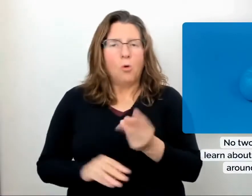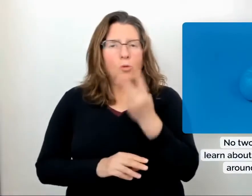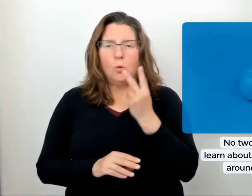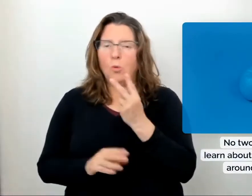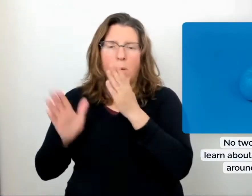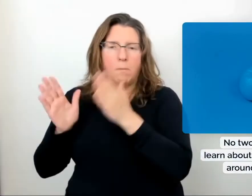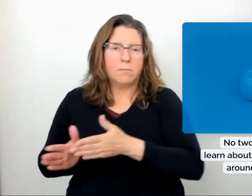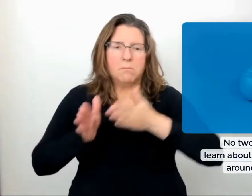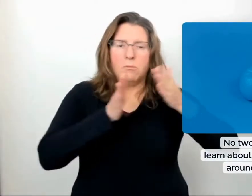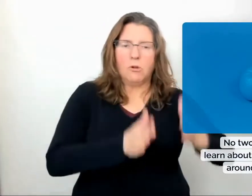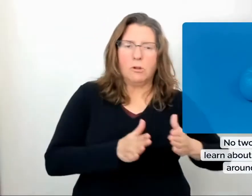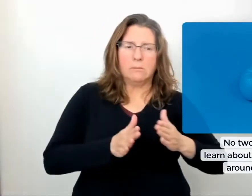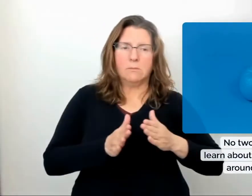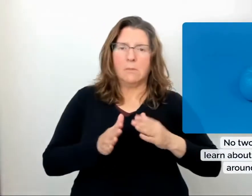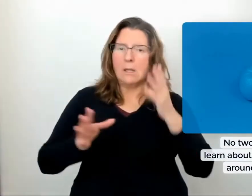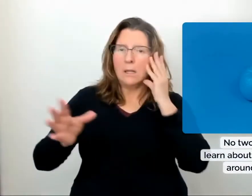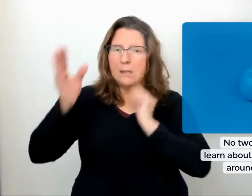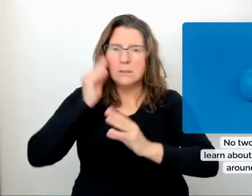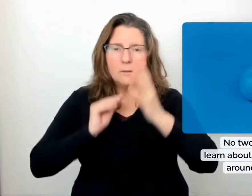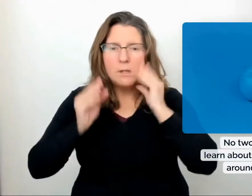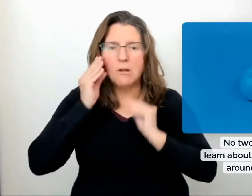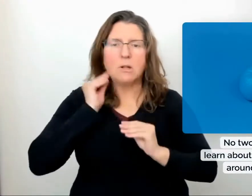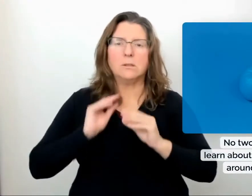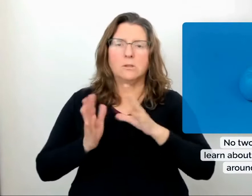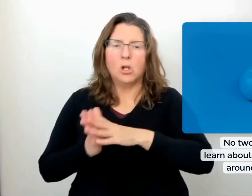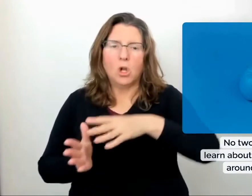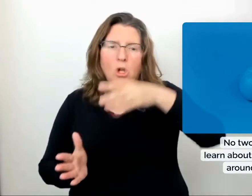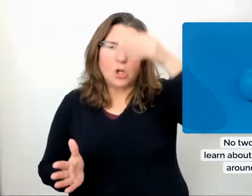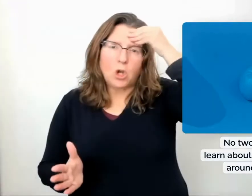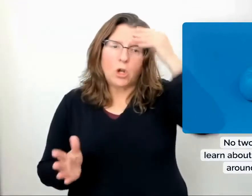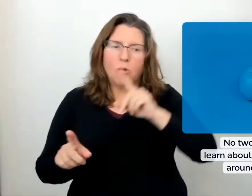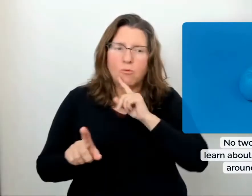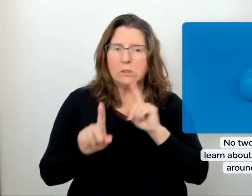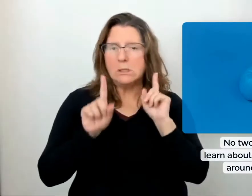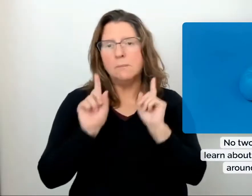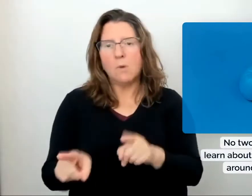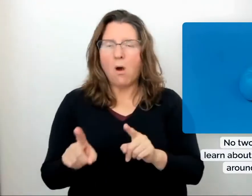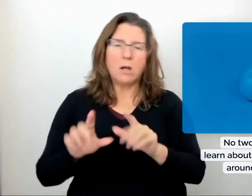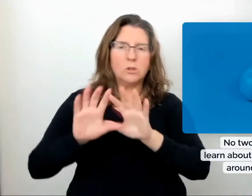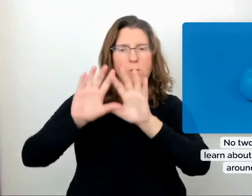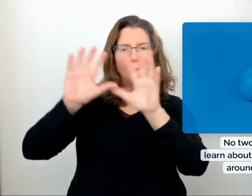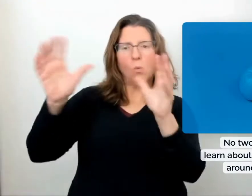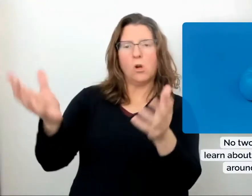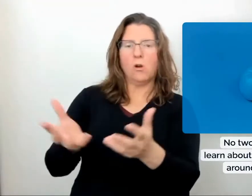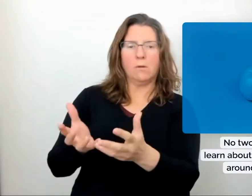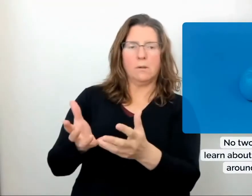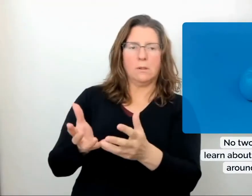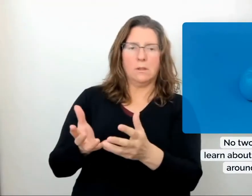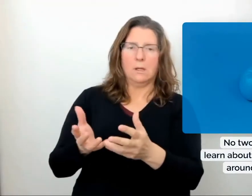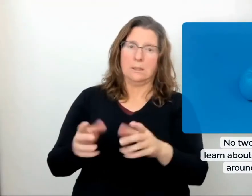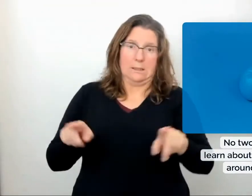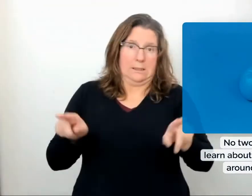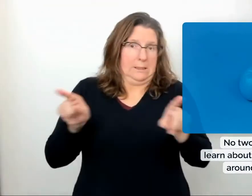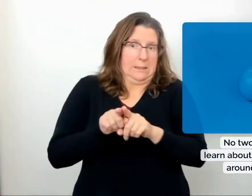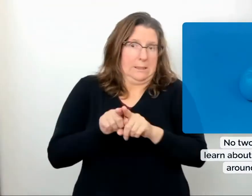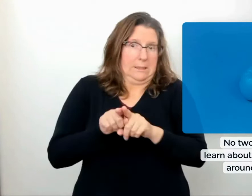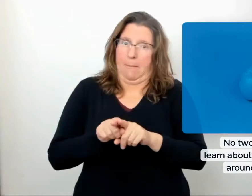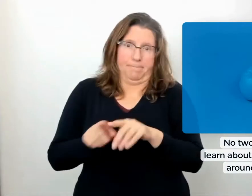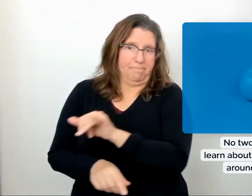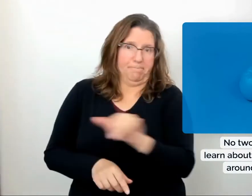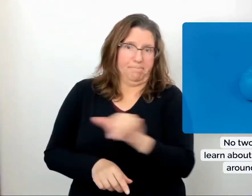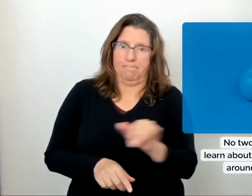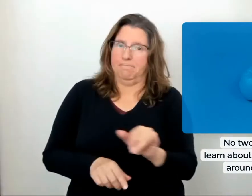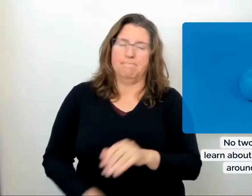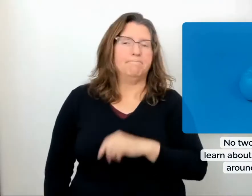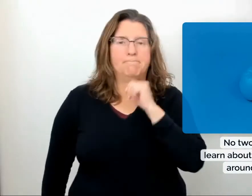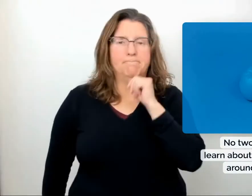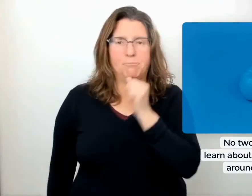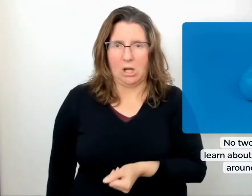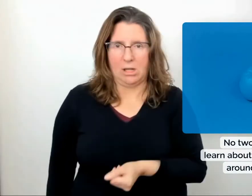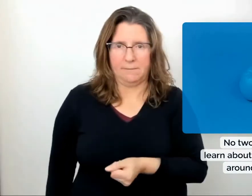No two individuals will experience, learn, or respond to the world around them in the same way.